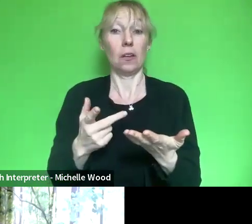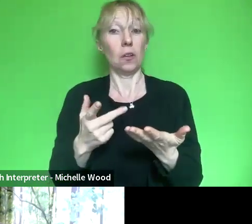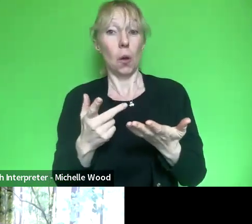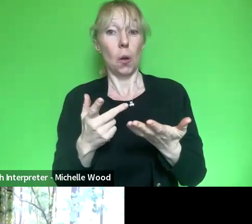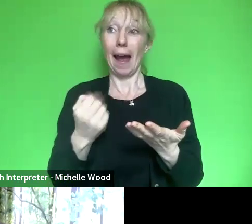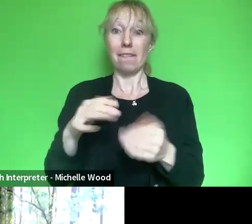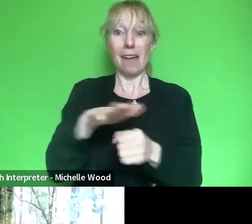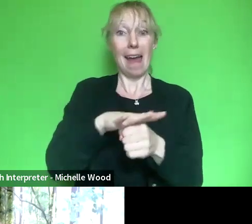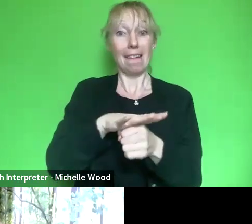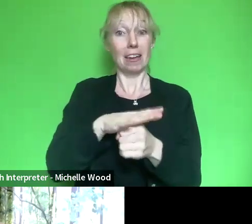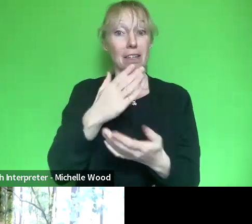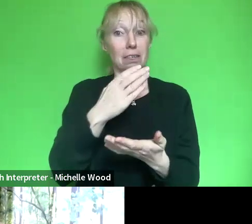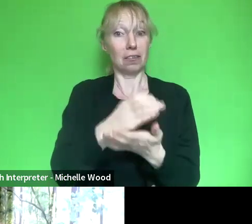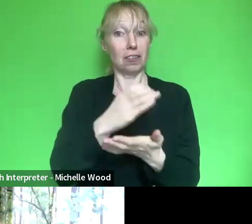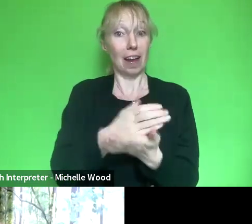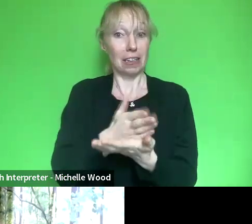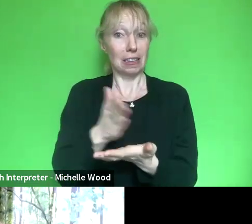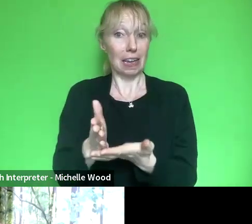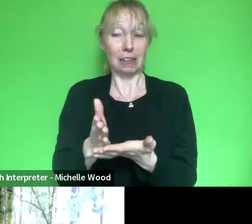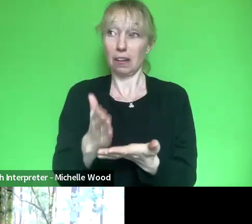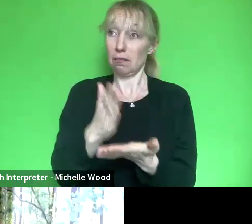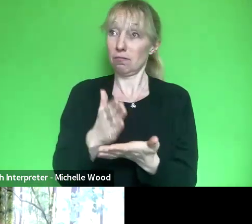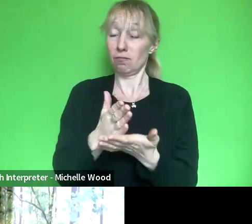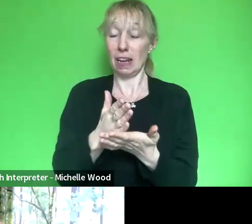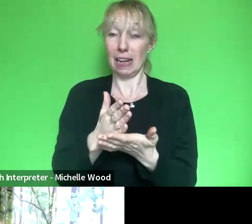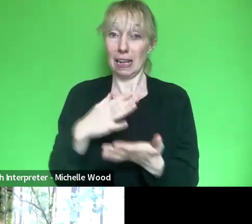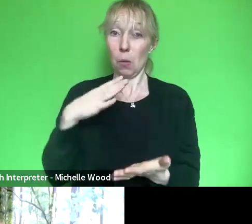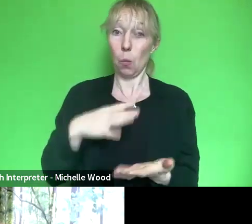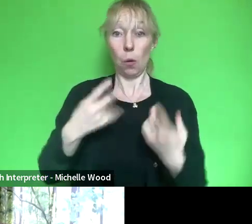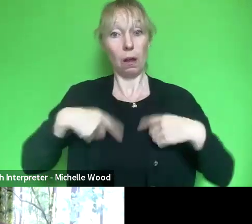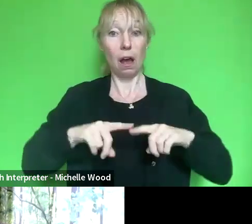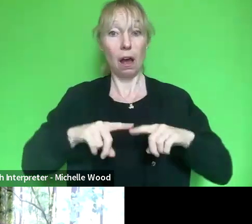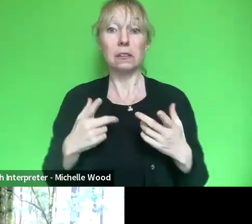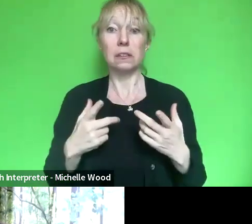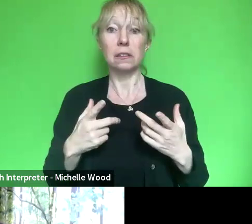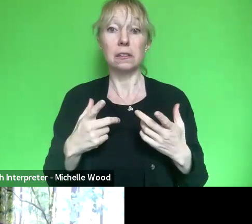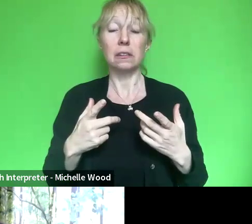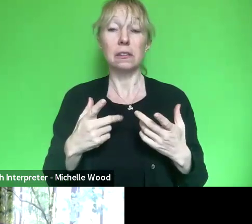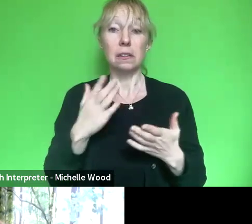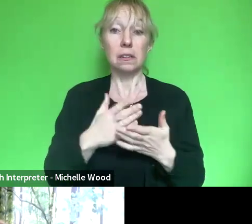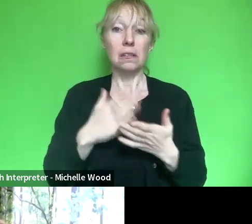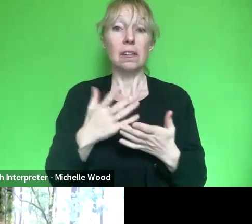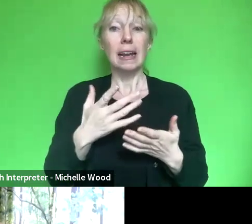charity sector where we are very much needed and where we are being externally monitored as well